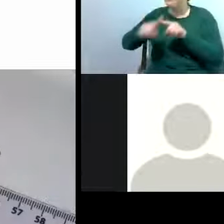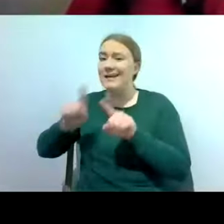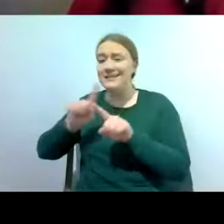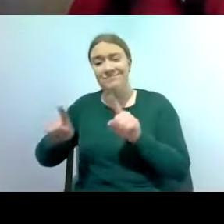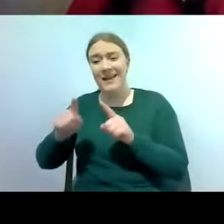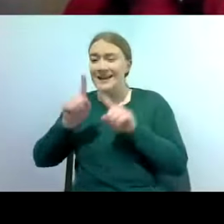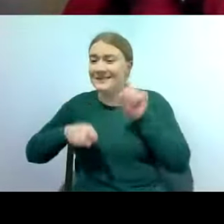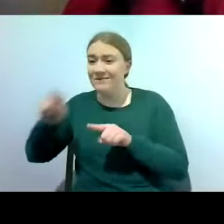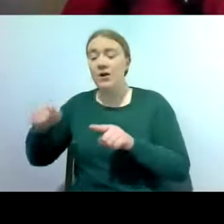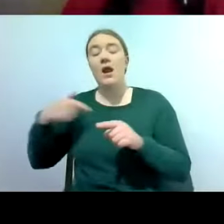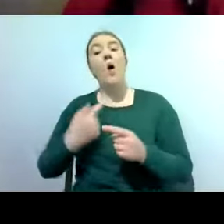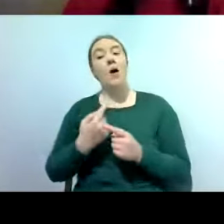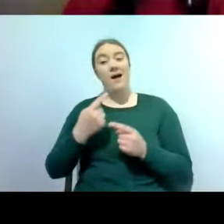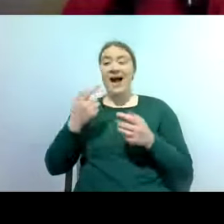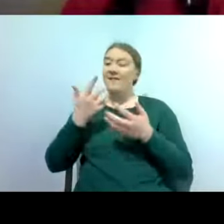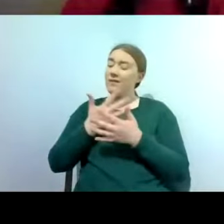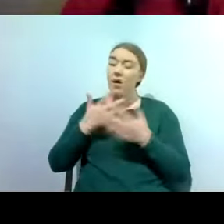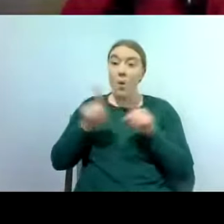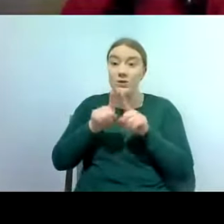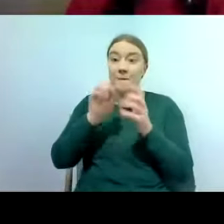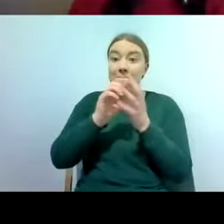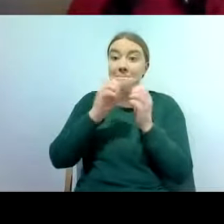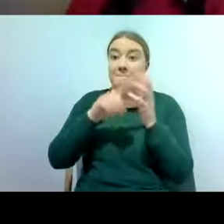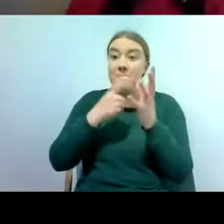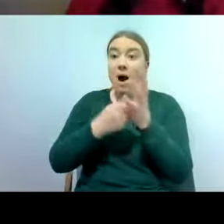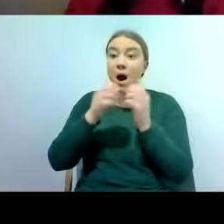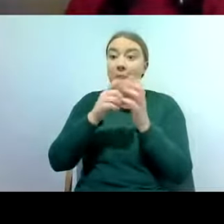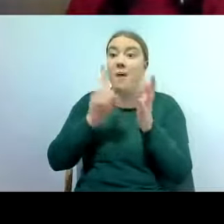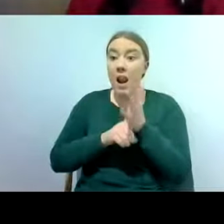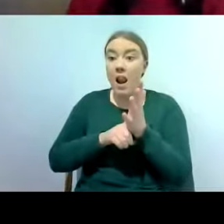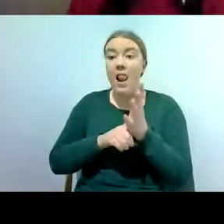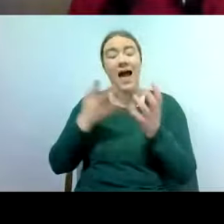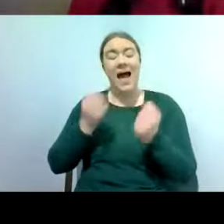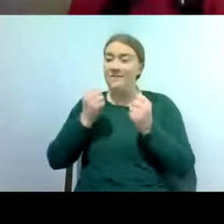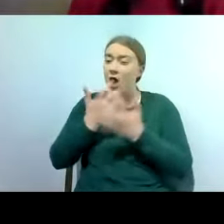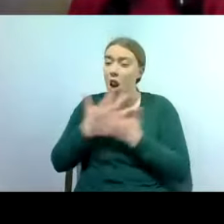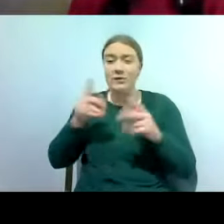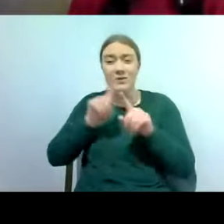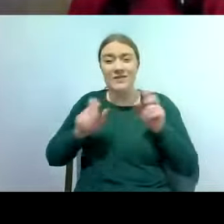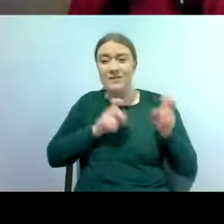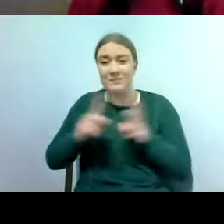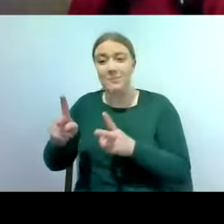this talk i'm just telling you about the european barbel which is the only one we have in britain